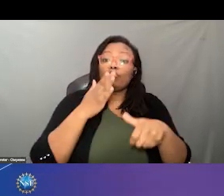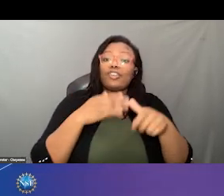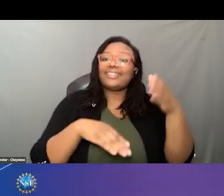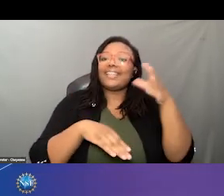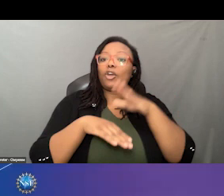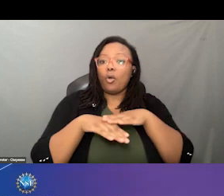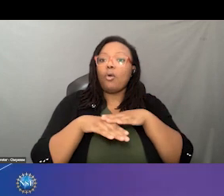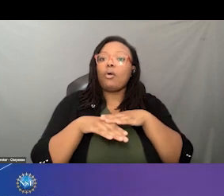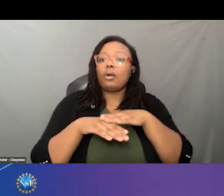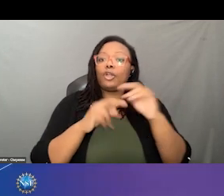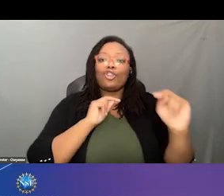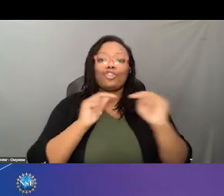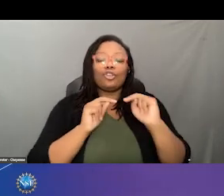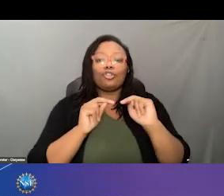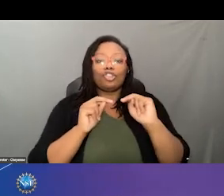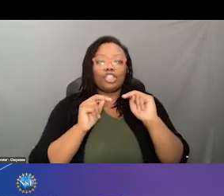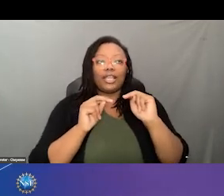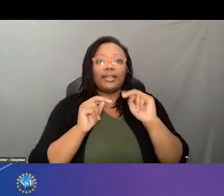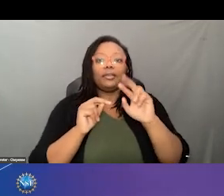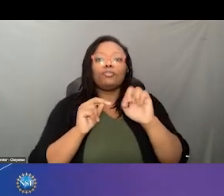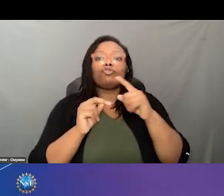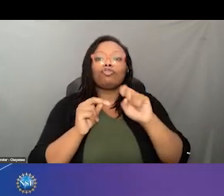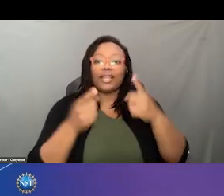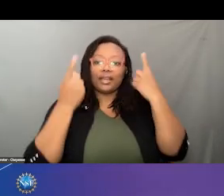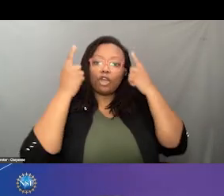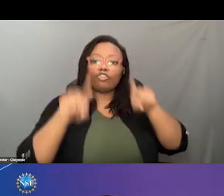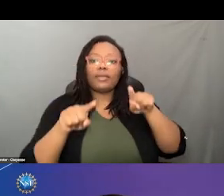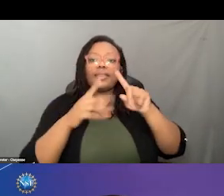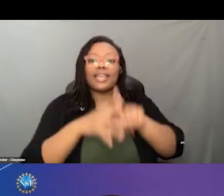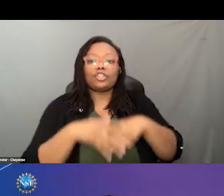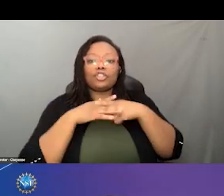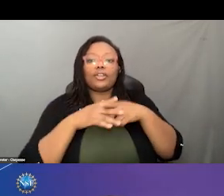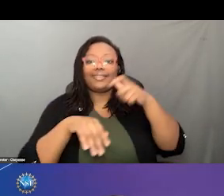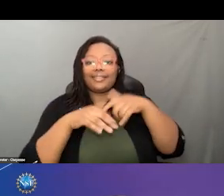that are on the negotiated rate agreement that was effective at the time of award.